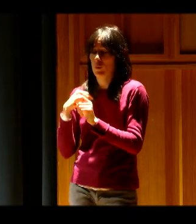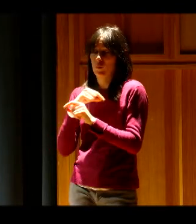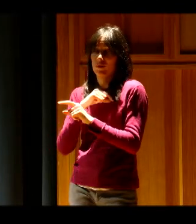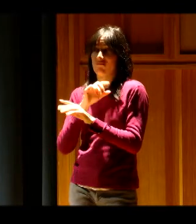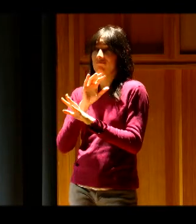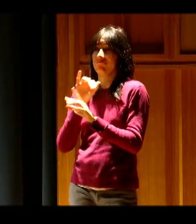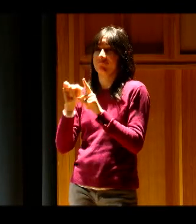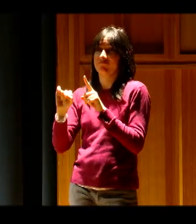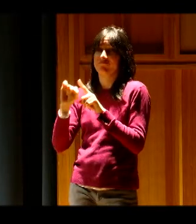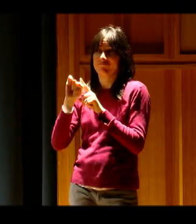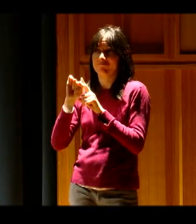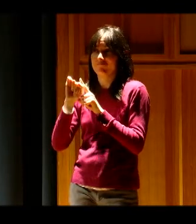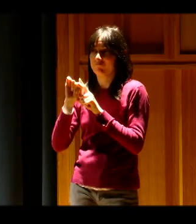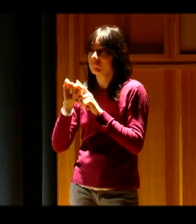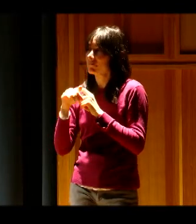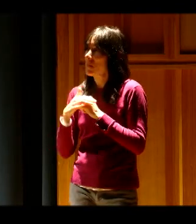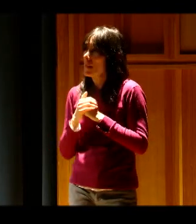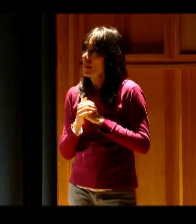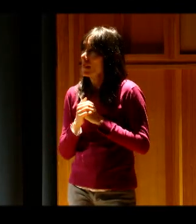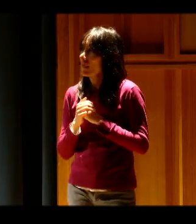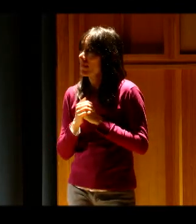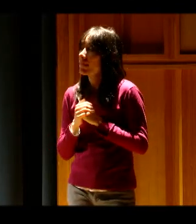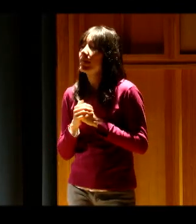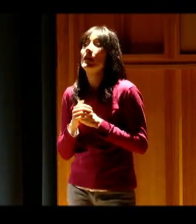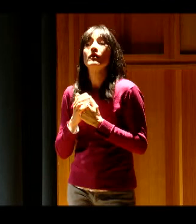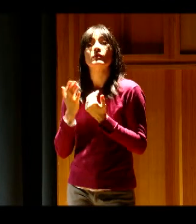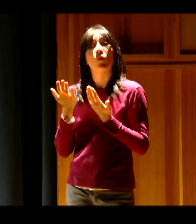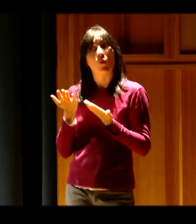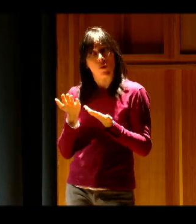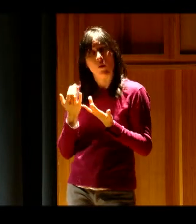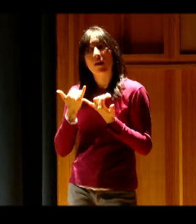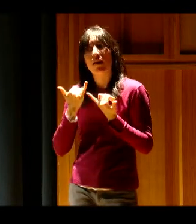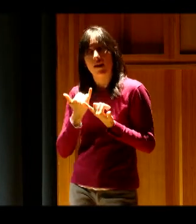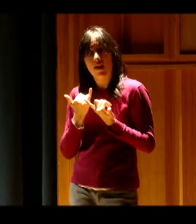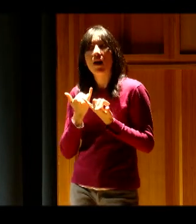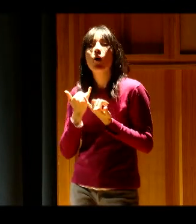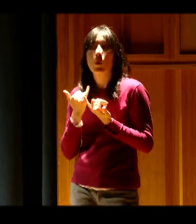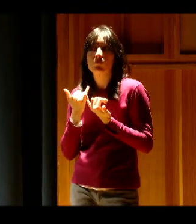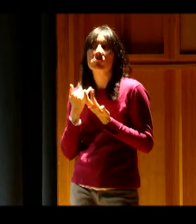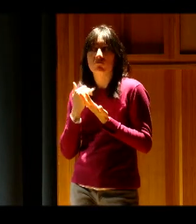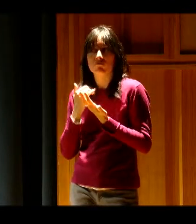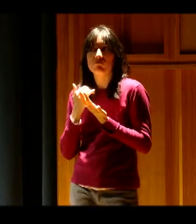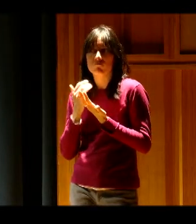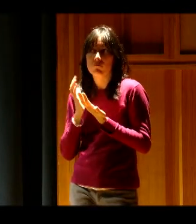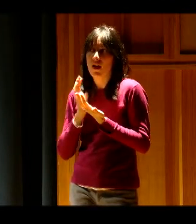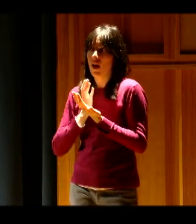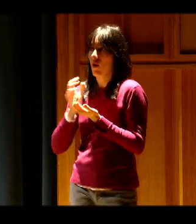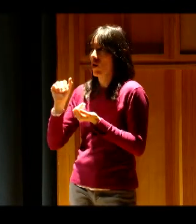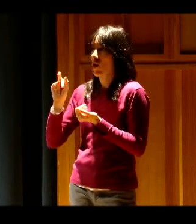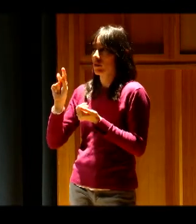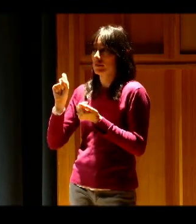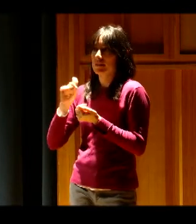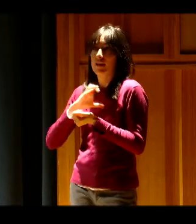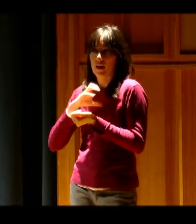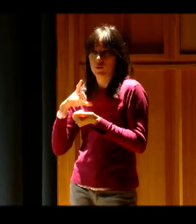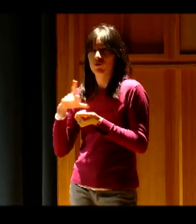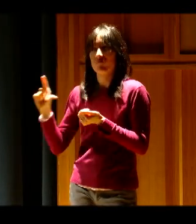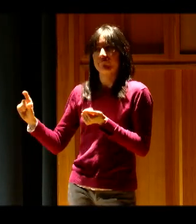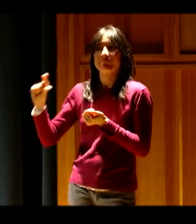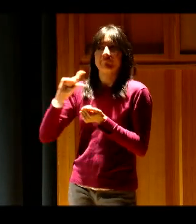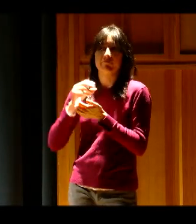As a consequence, we've now been given some funding by our Arts Council to do it again for 2020.